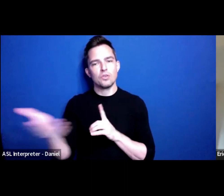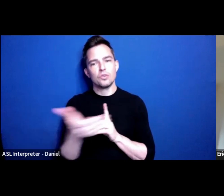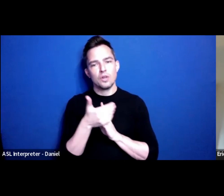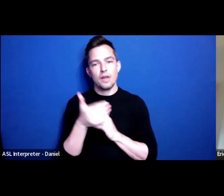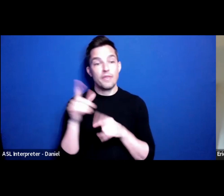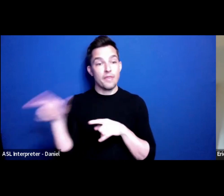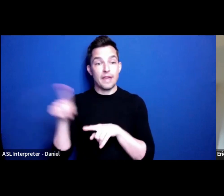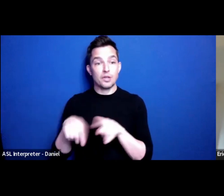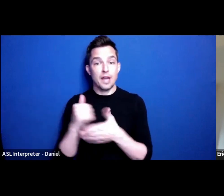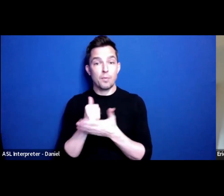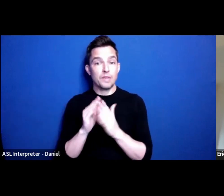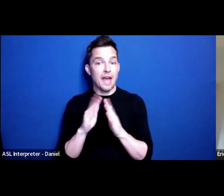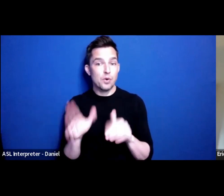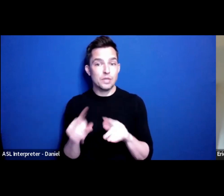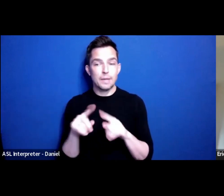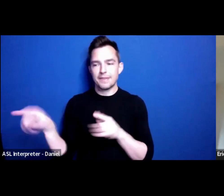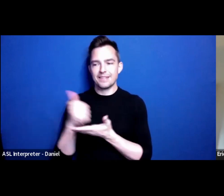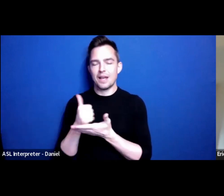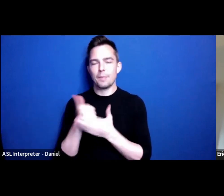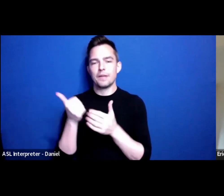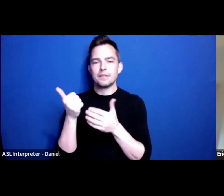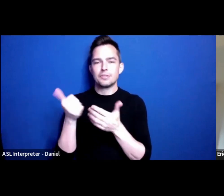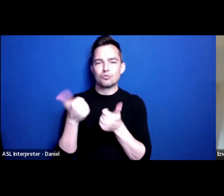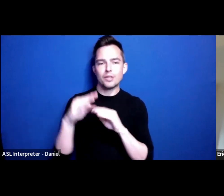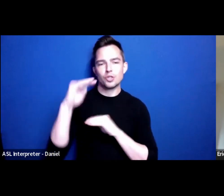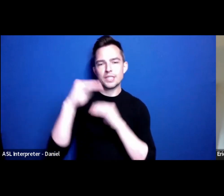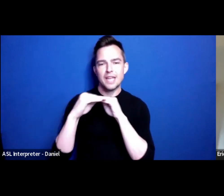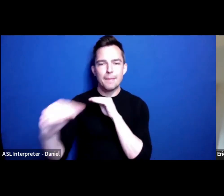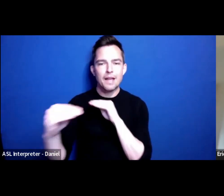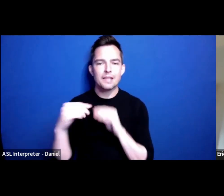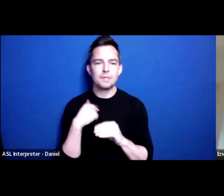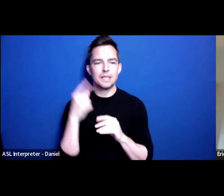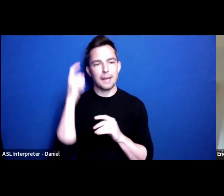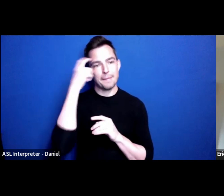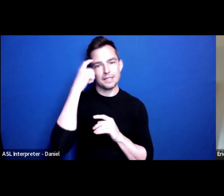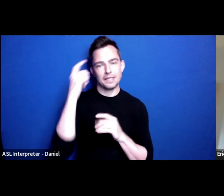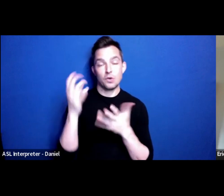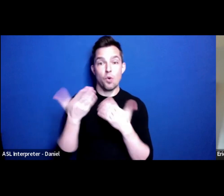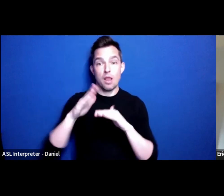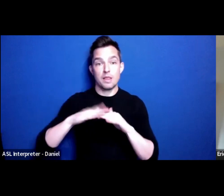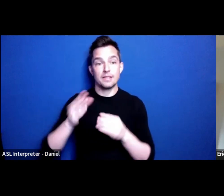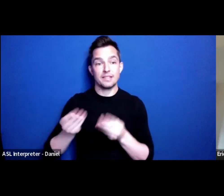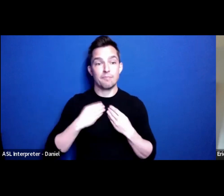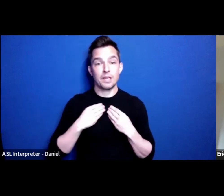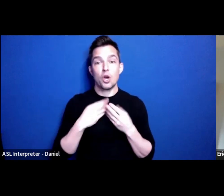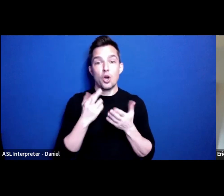piece. But at least they could help try to stabilize me as far as you know, mentally, or at least getting the resources to